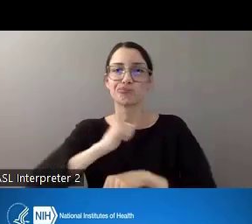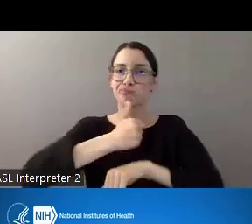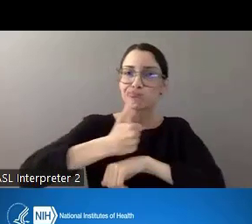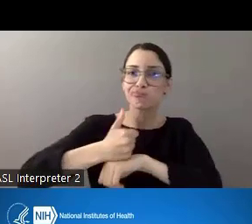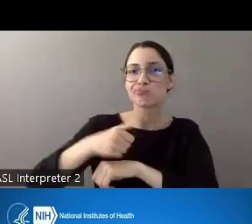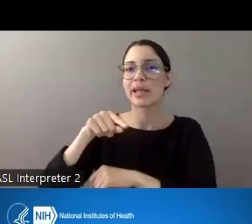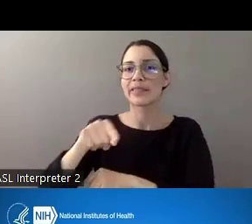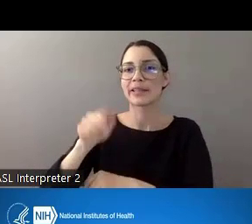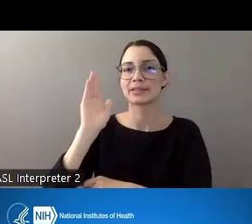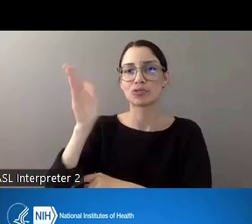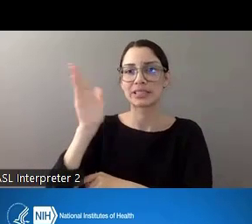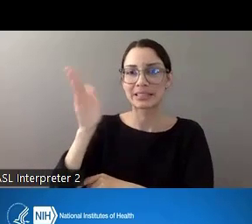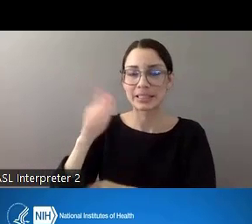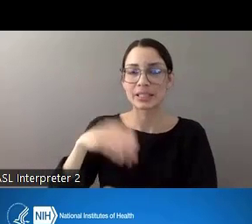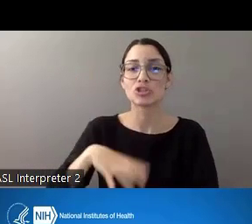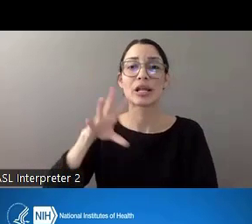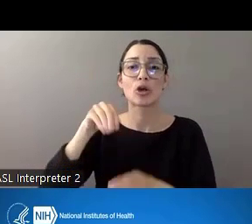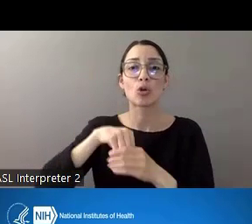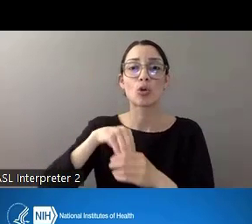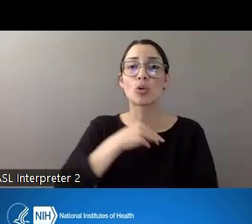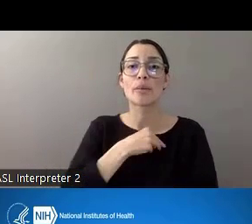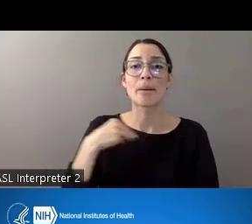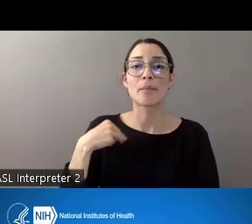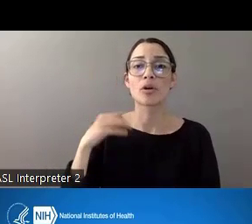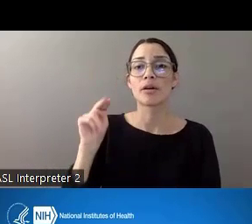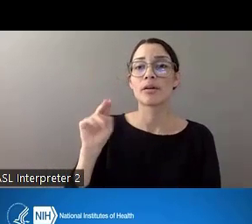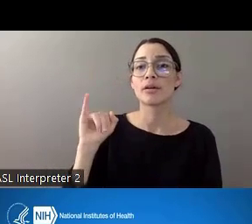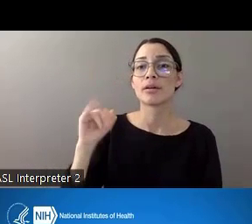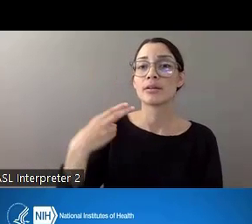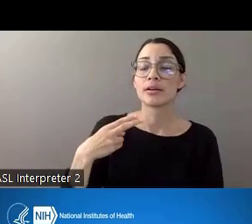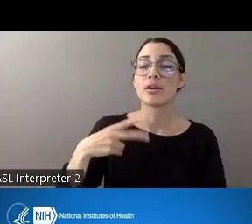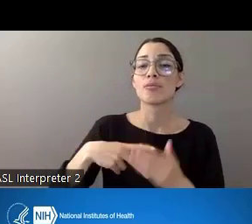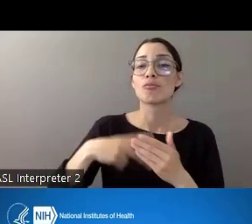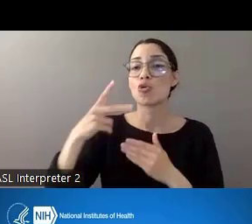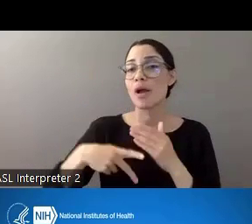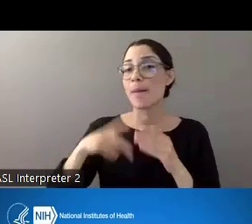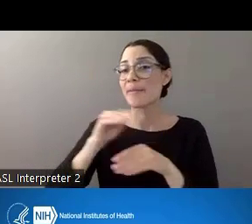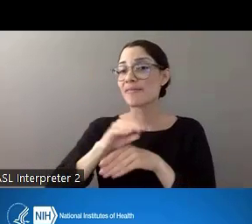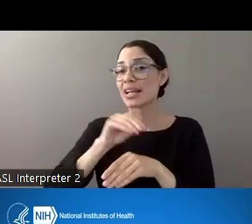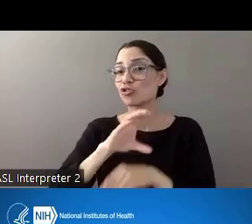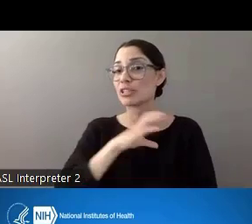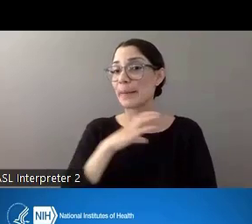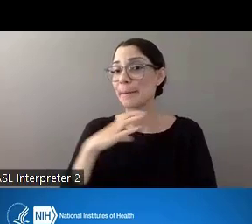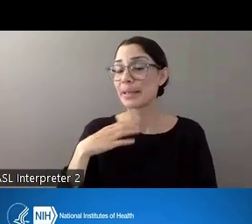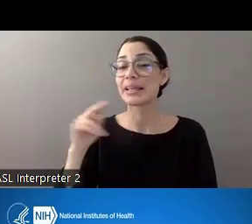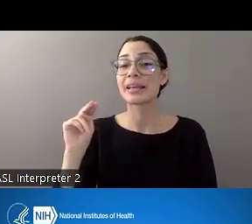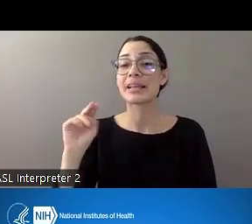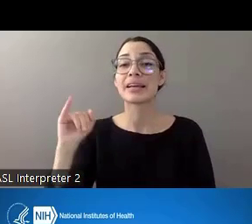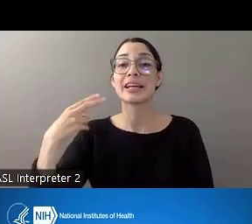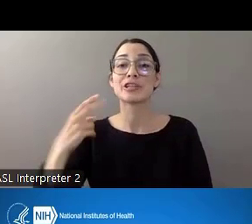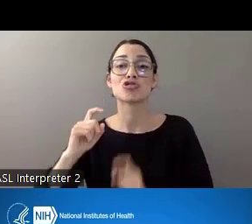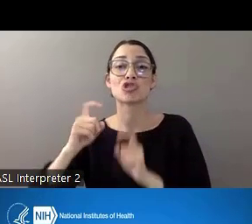including members of the NIH Program Advisory Committee and the NIH Grants Events Team and the NIH